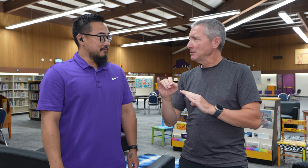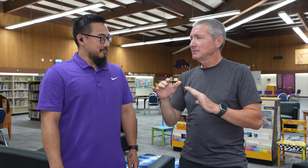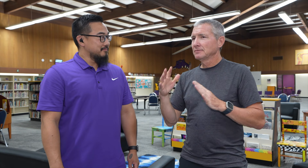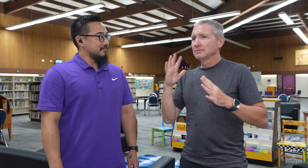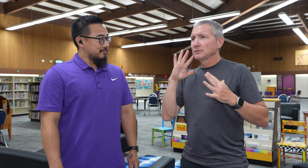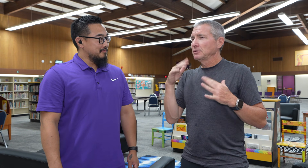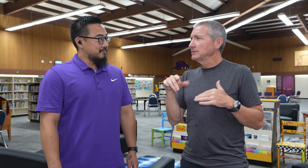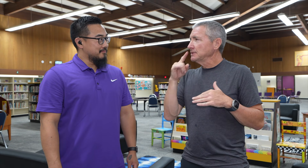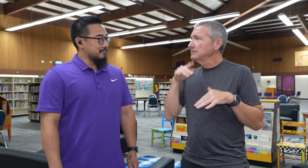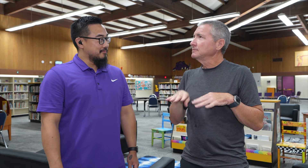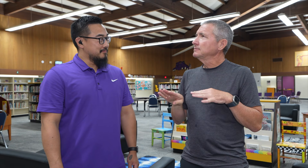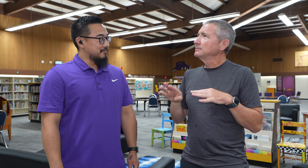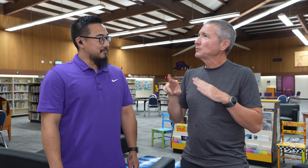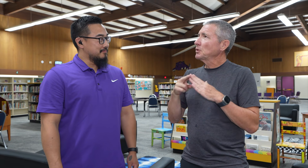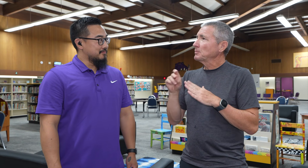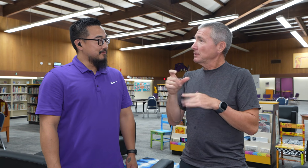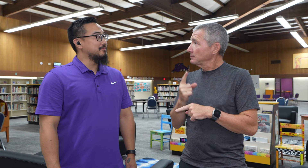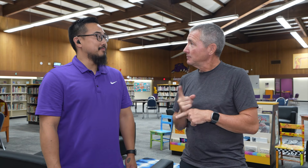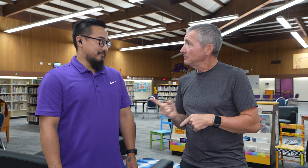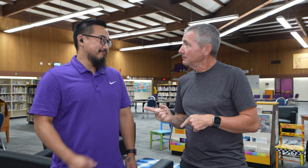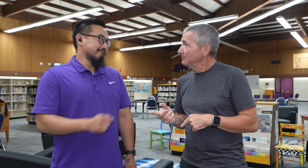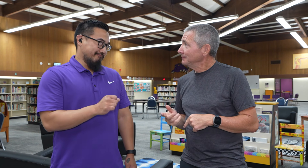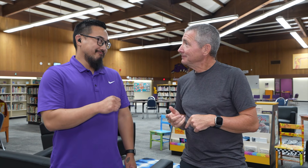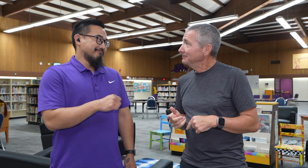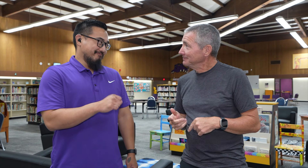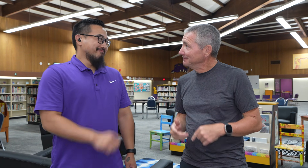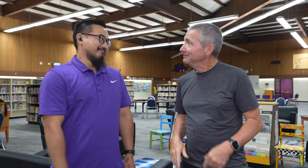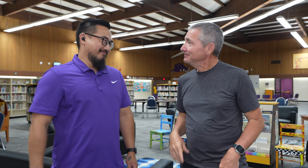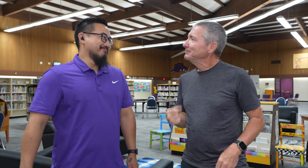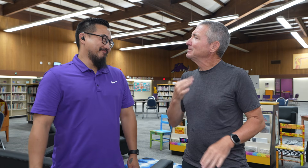That must give the kids so many role models to look up to, right? For sure!